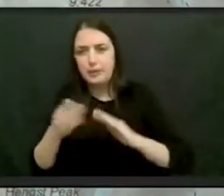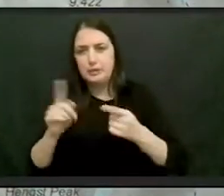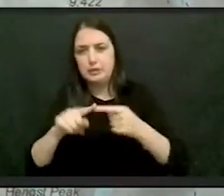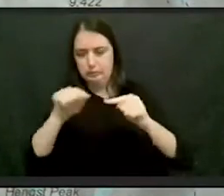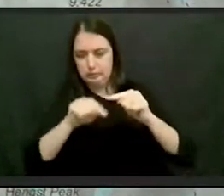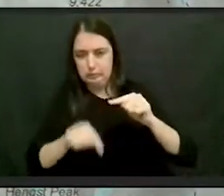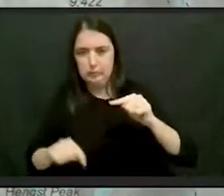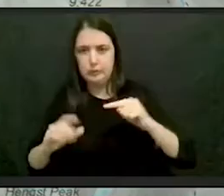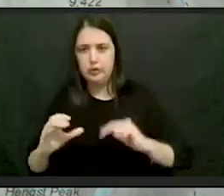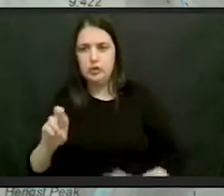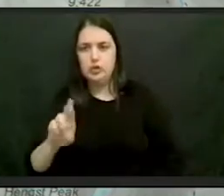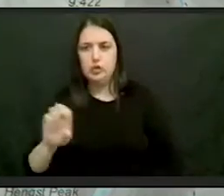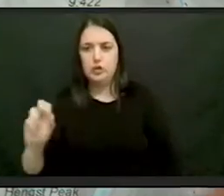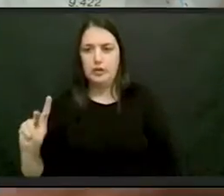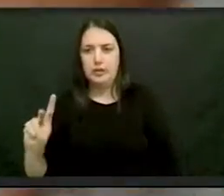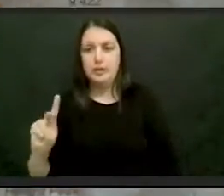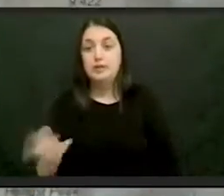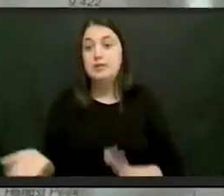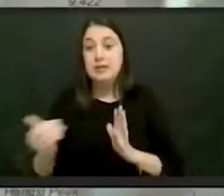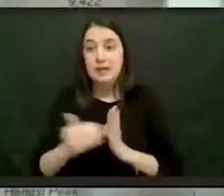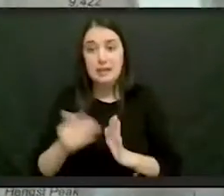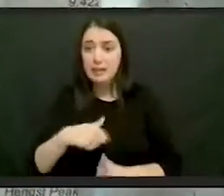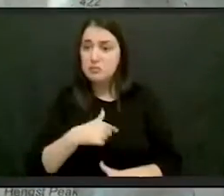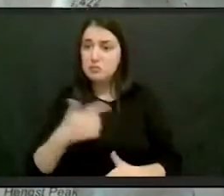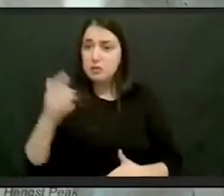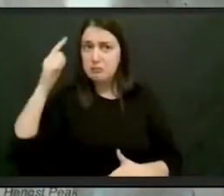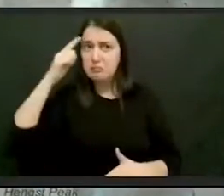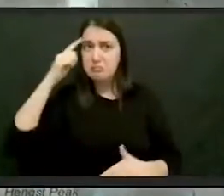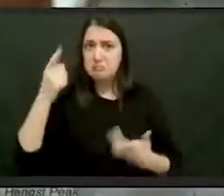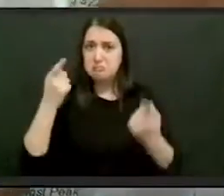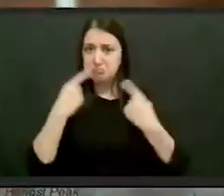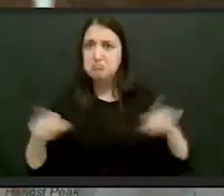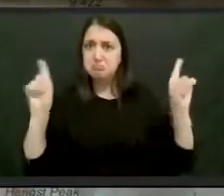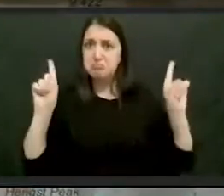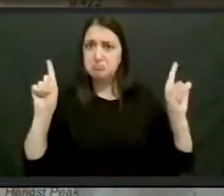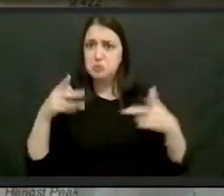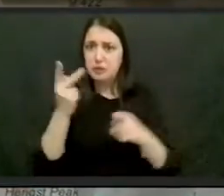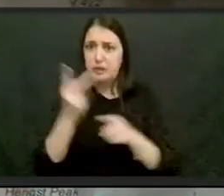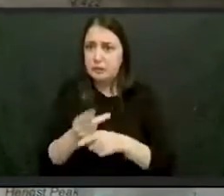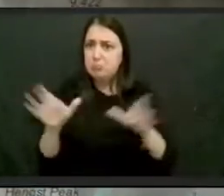feel a high likelihood of success of holding on to this fire where it sits right now and any further easterly spread